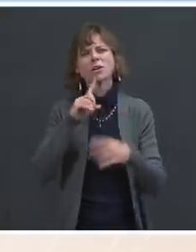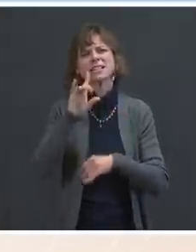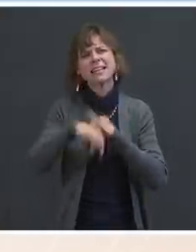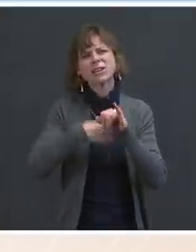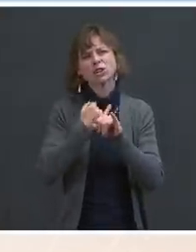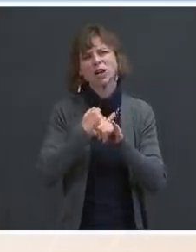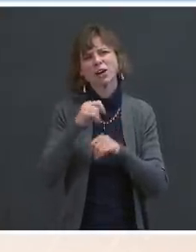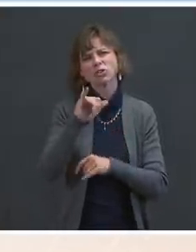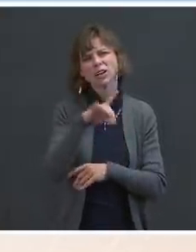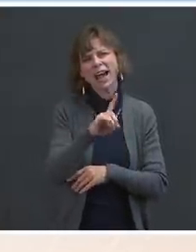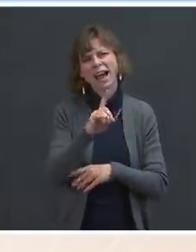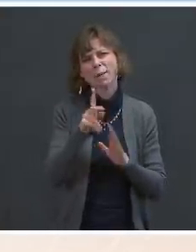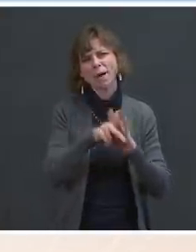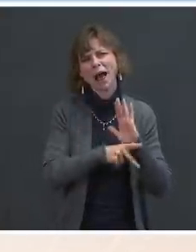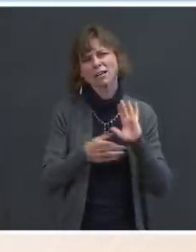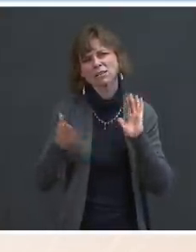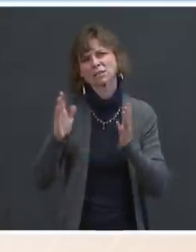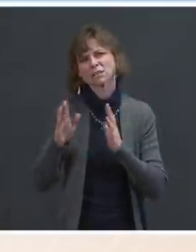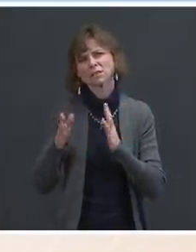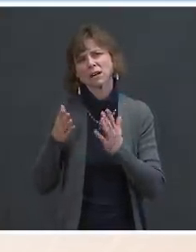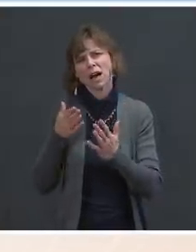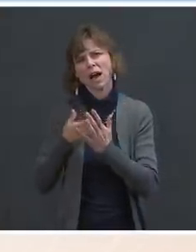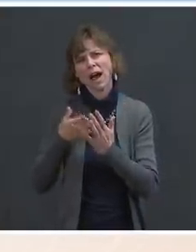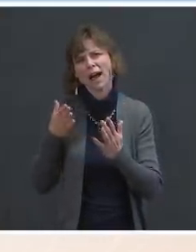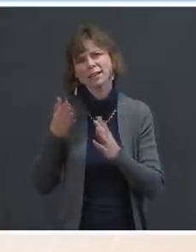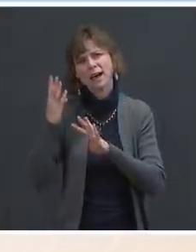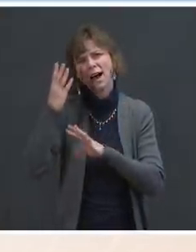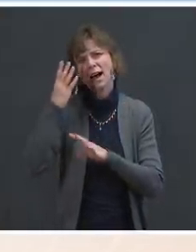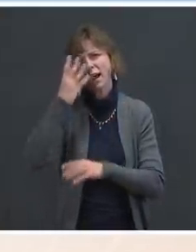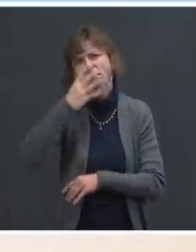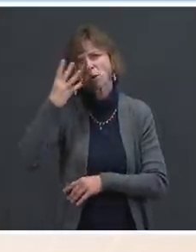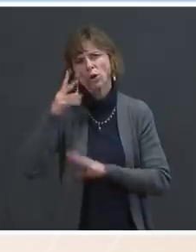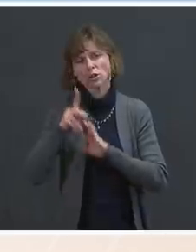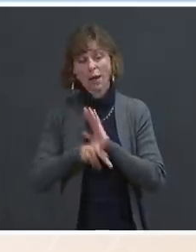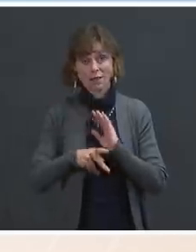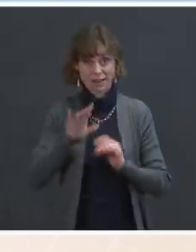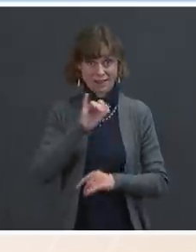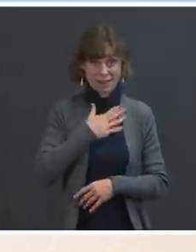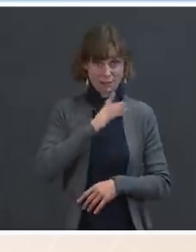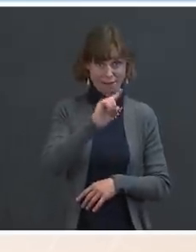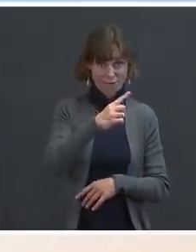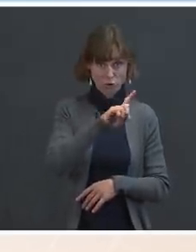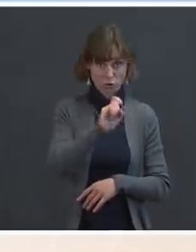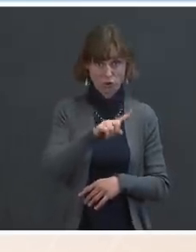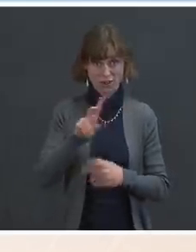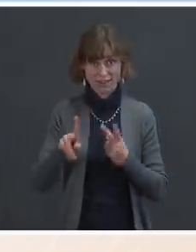versus an anti- -- you know, an immigration policy? That's my first question. And then, the second one, if you could speak